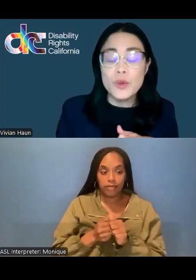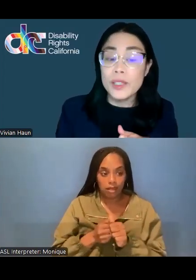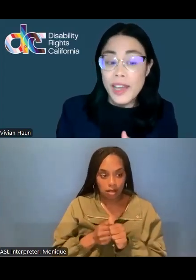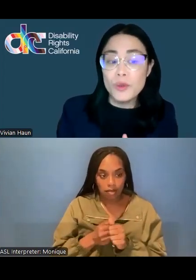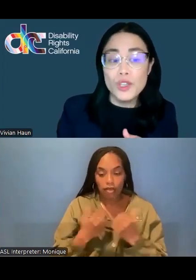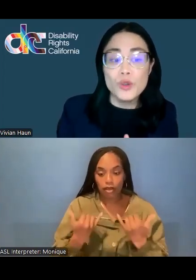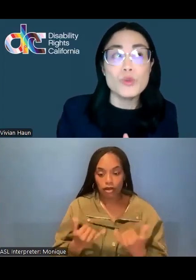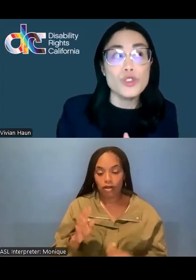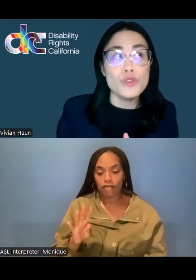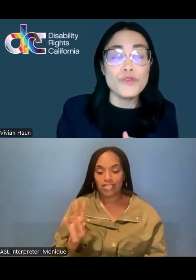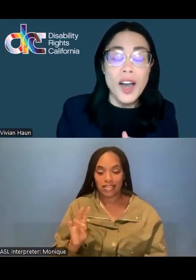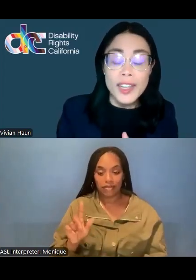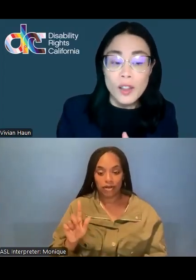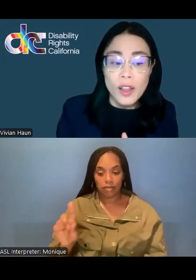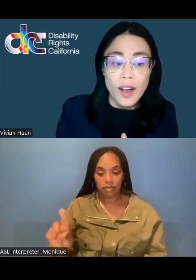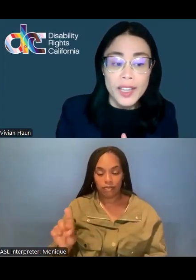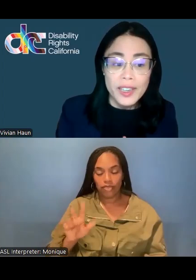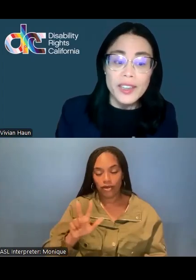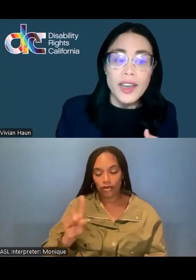It would allow you to file on,